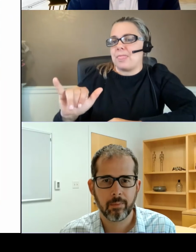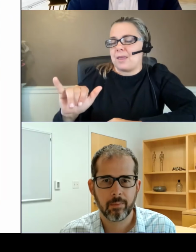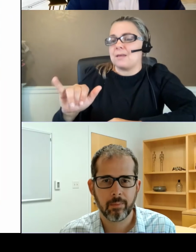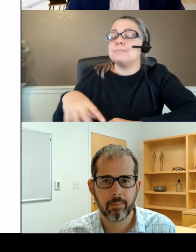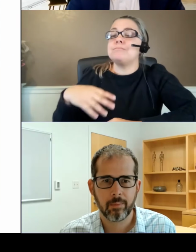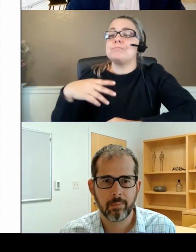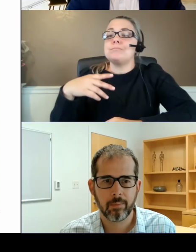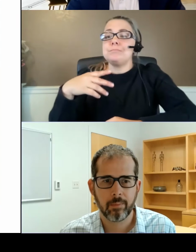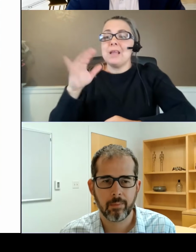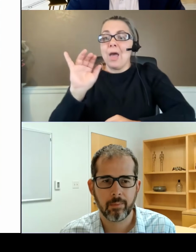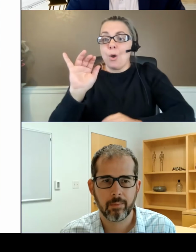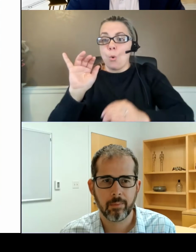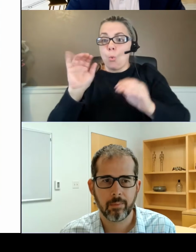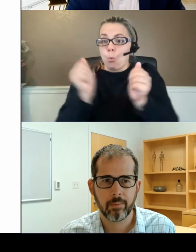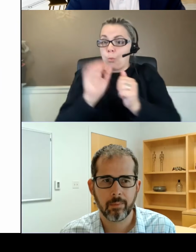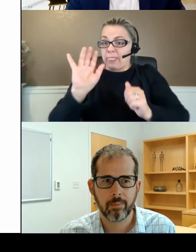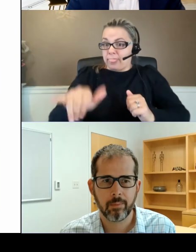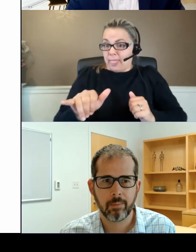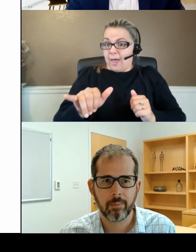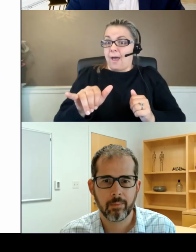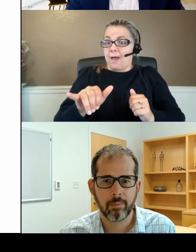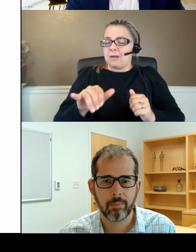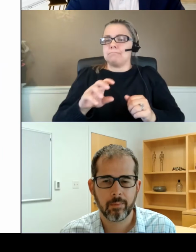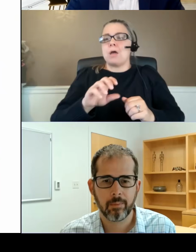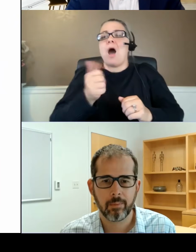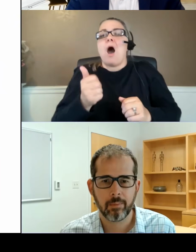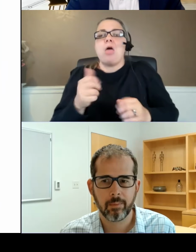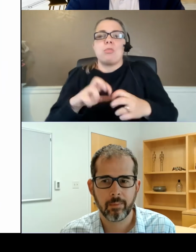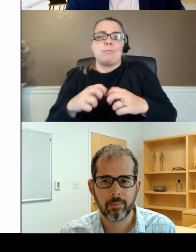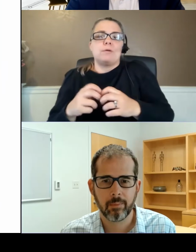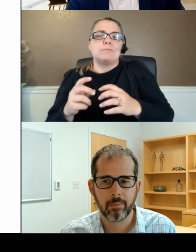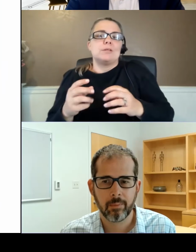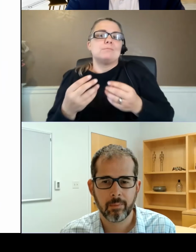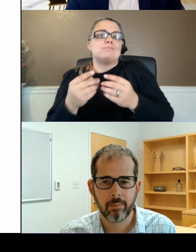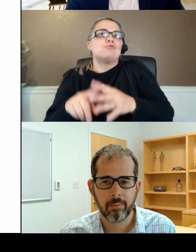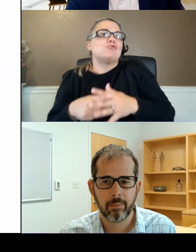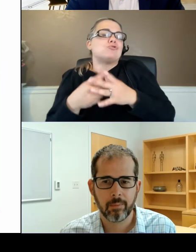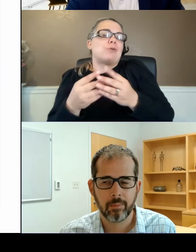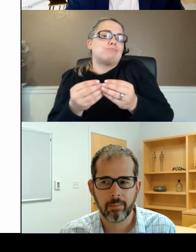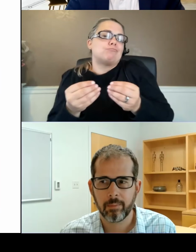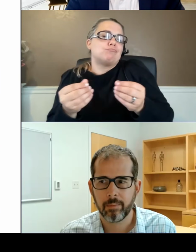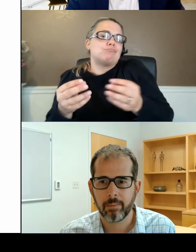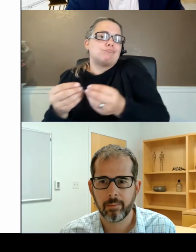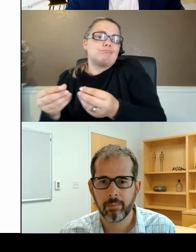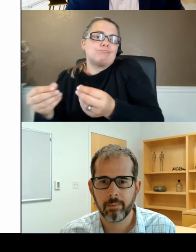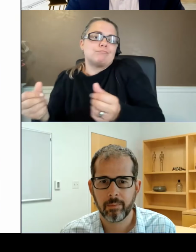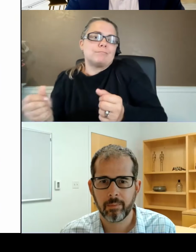place. I go back to you know Lainey's, Lainey's quote of making sure that, if I can find it,